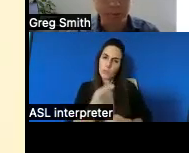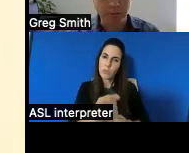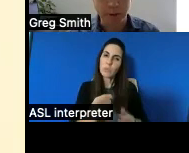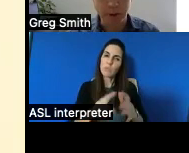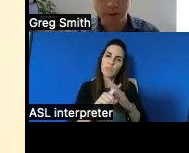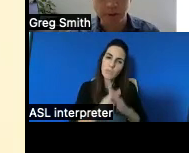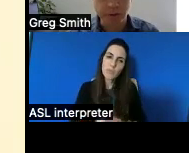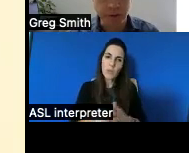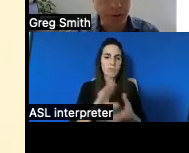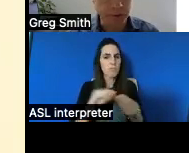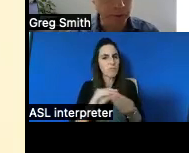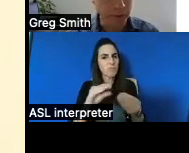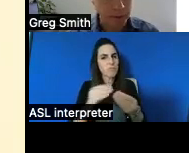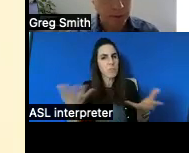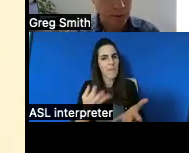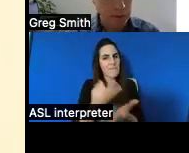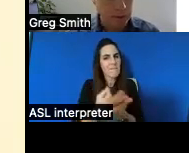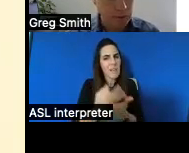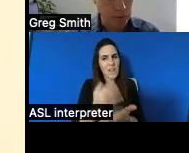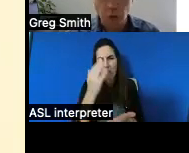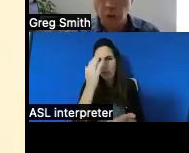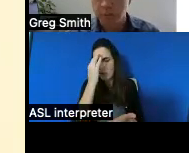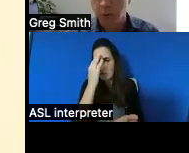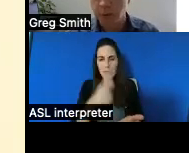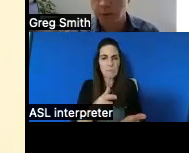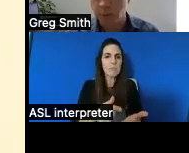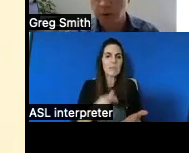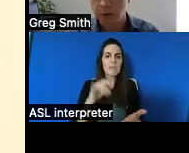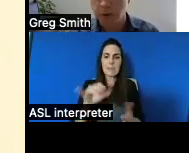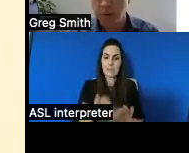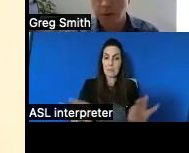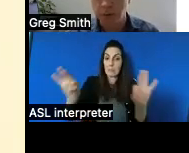about financial literacy it's a it's a sort of core component of what we do here at the Florida